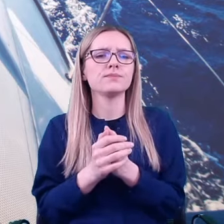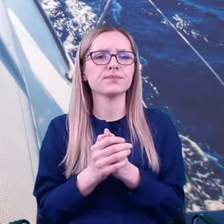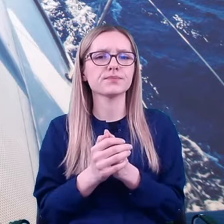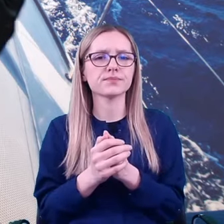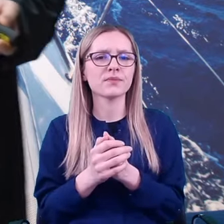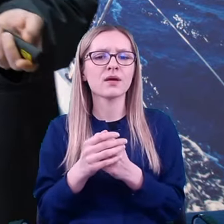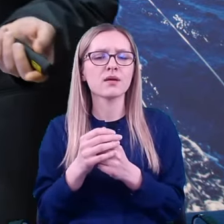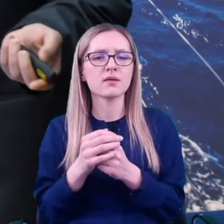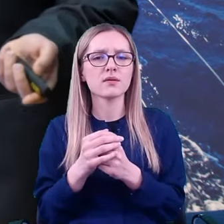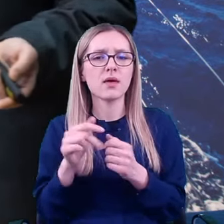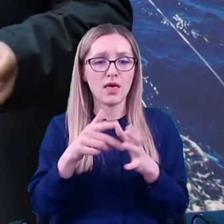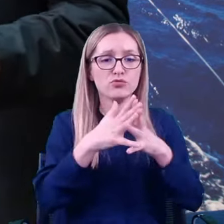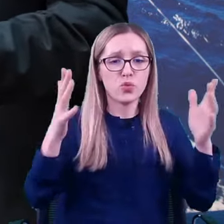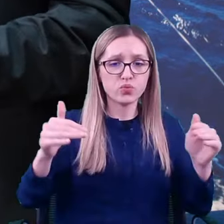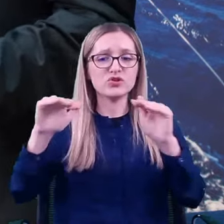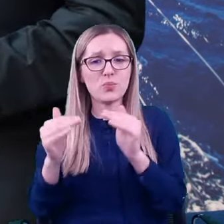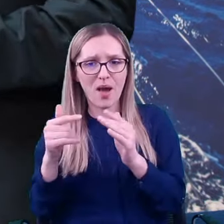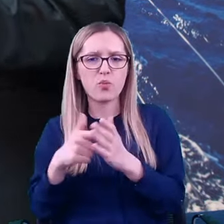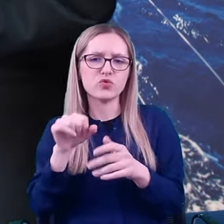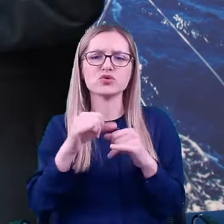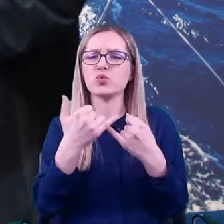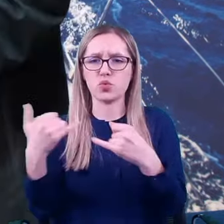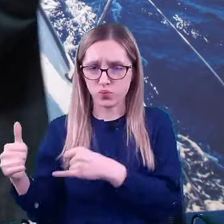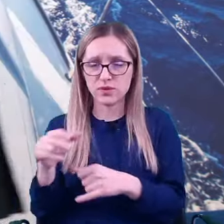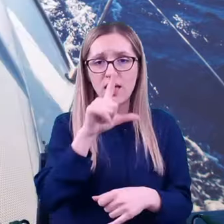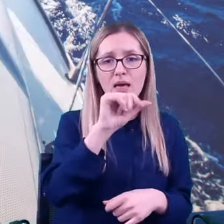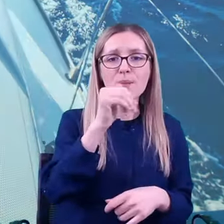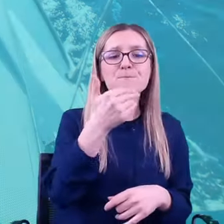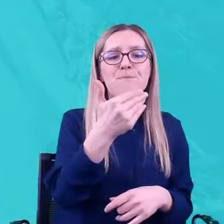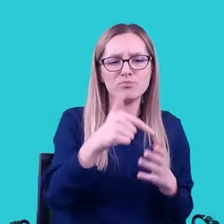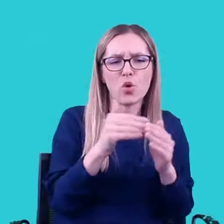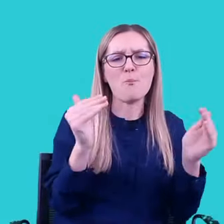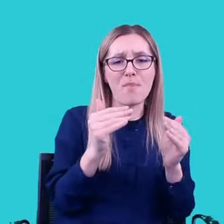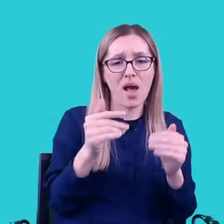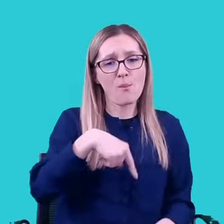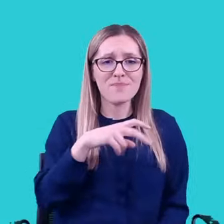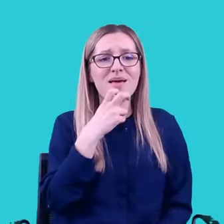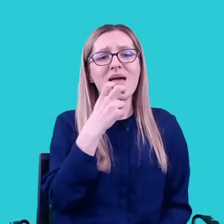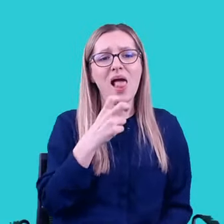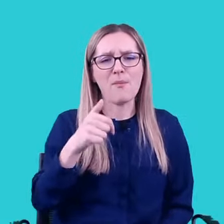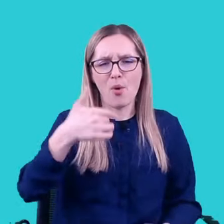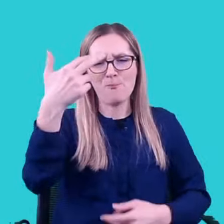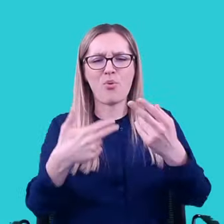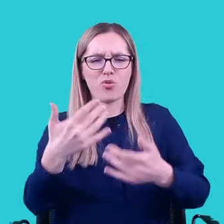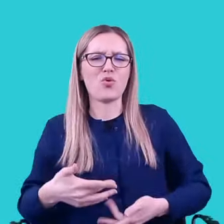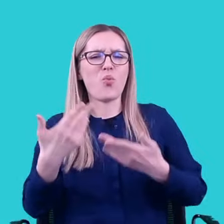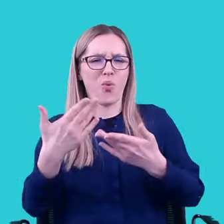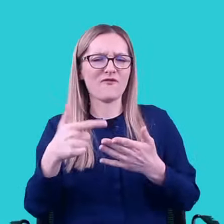When it comes to PEM cells, we electricians only need to remember the 1.2V,